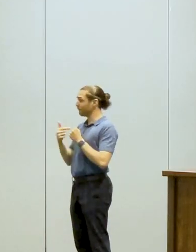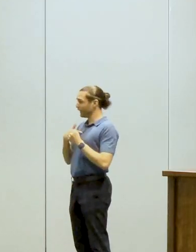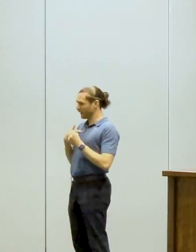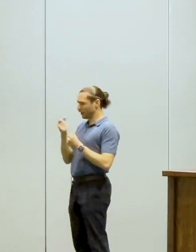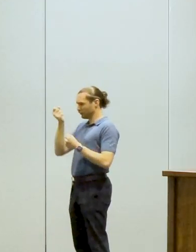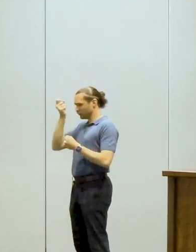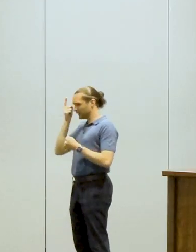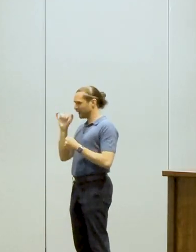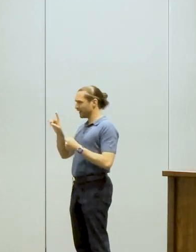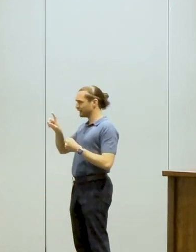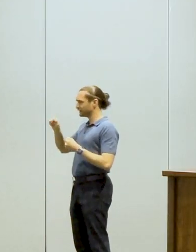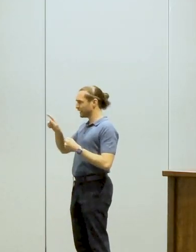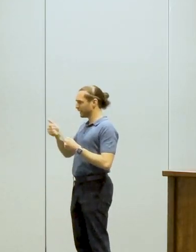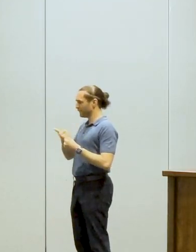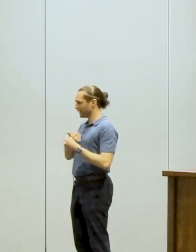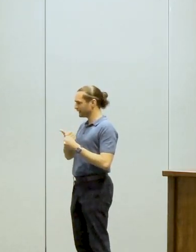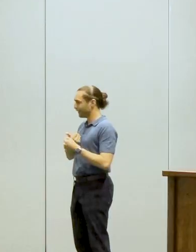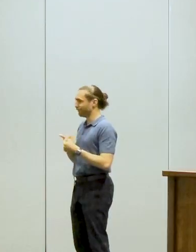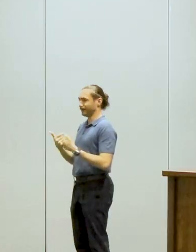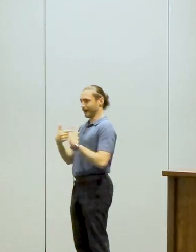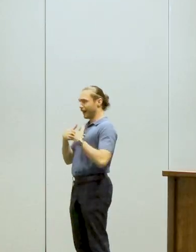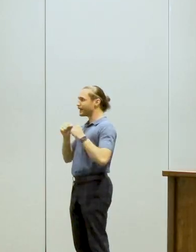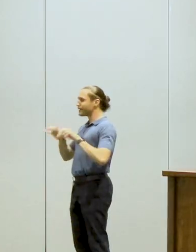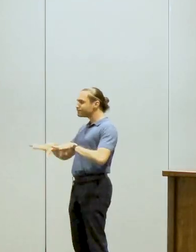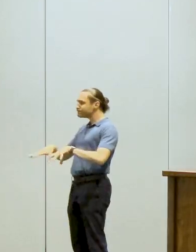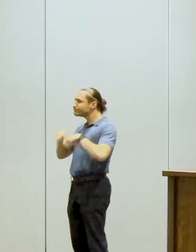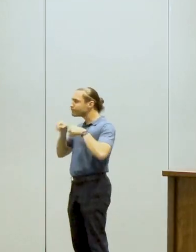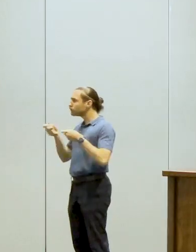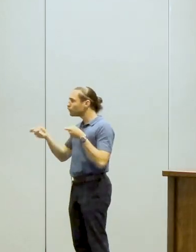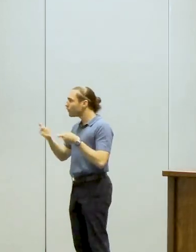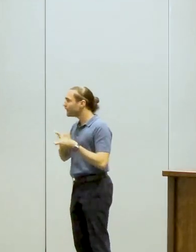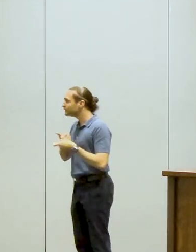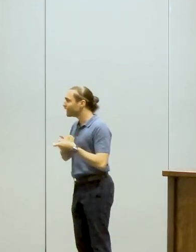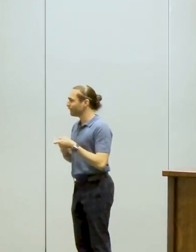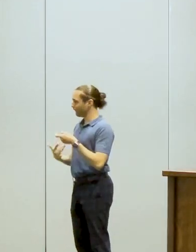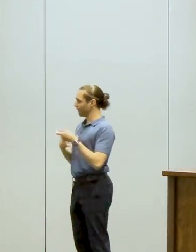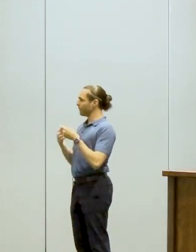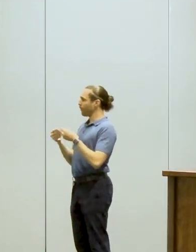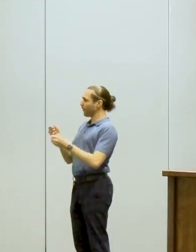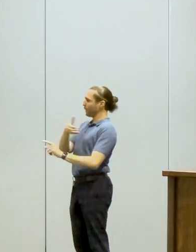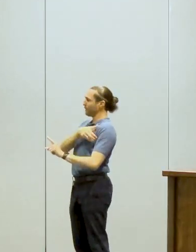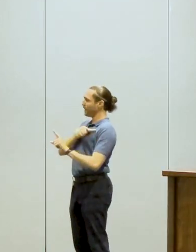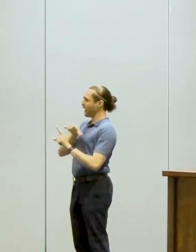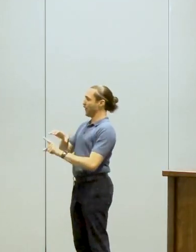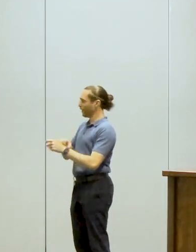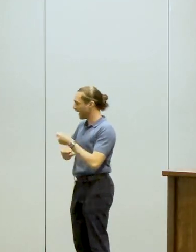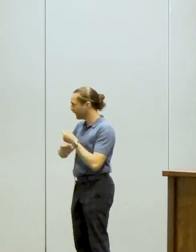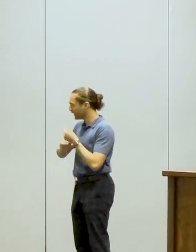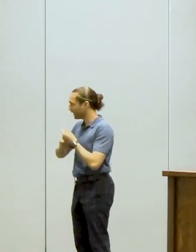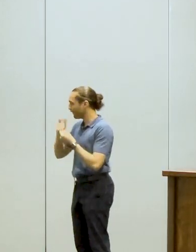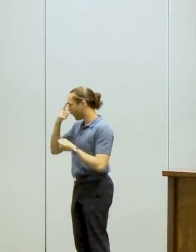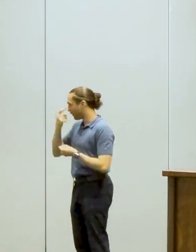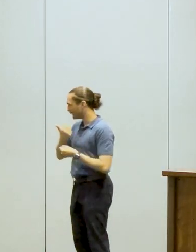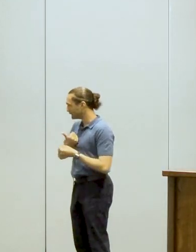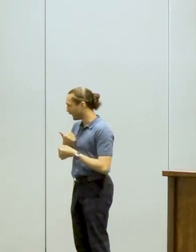again, making them self advocates as well as feeling empowered you. A descriptive narration, which you guys might